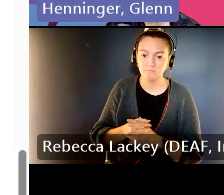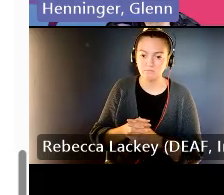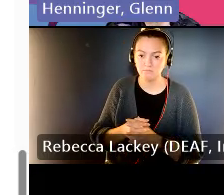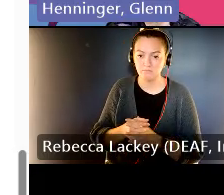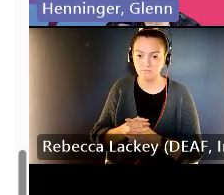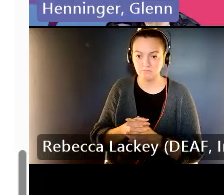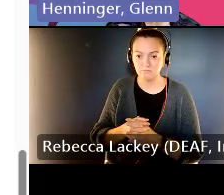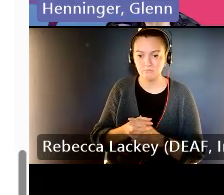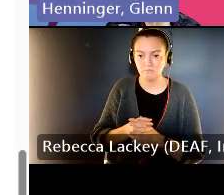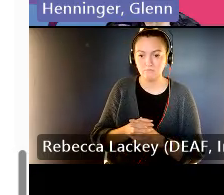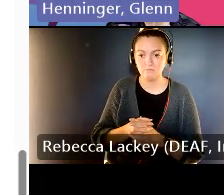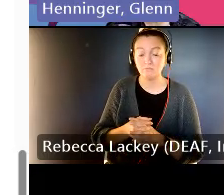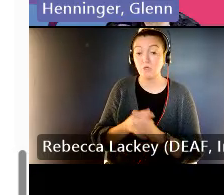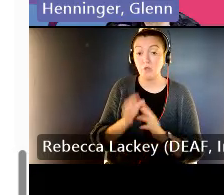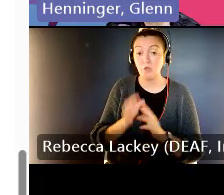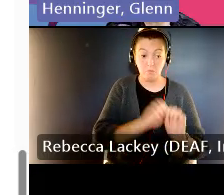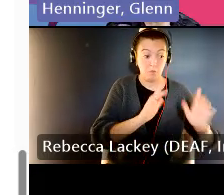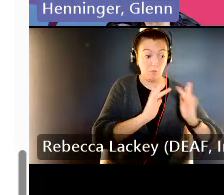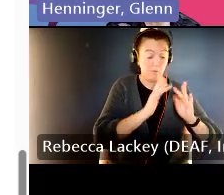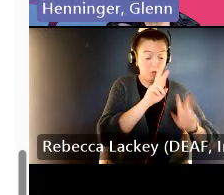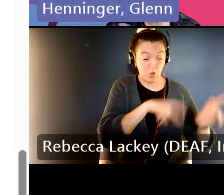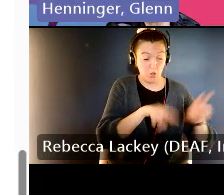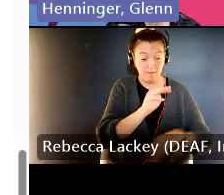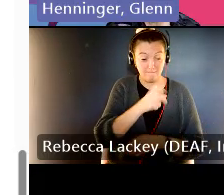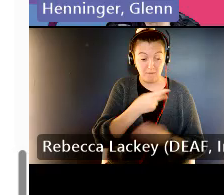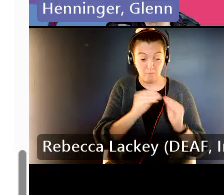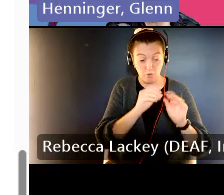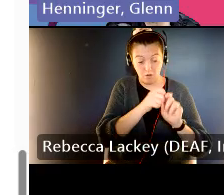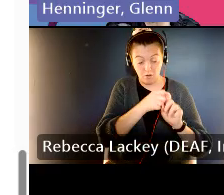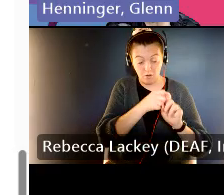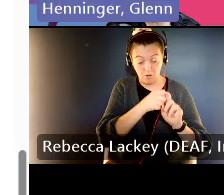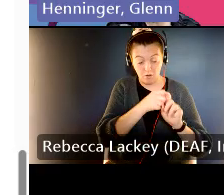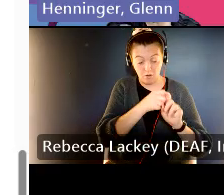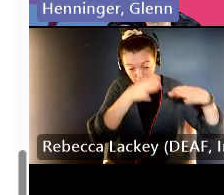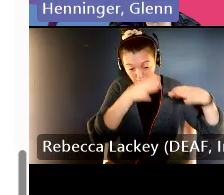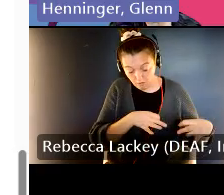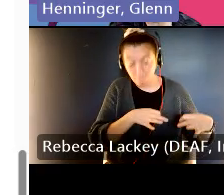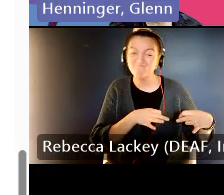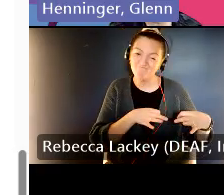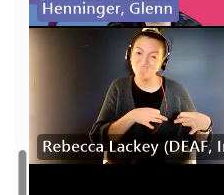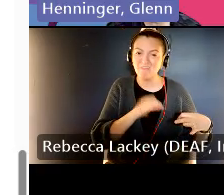When you get to the website and you look at the map in a little more detail, though, that's the kind of thing we're looking for.